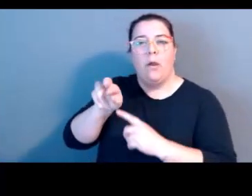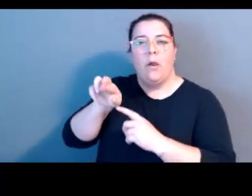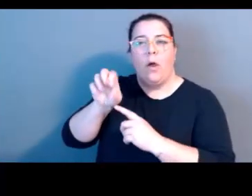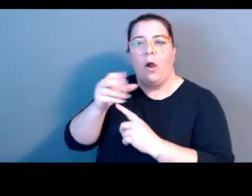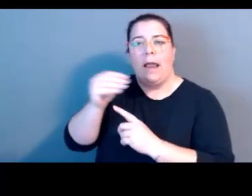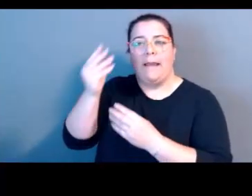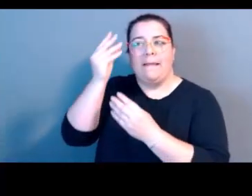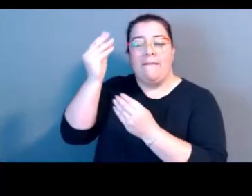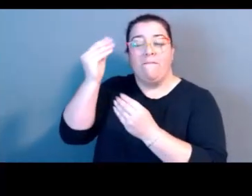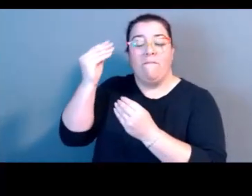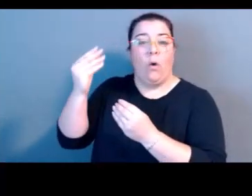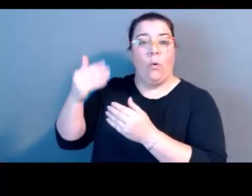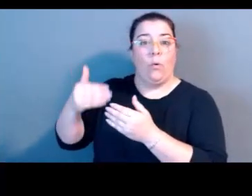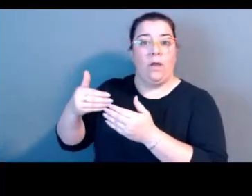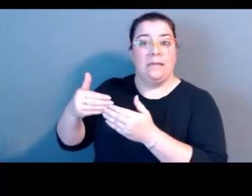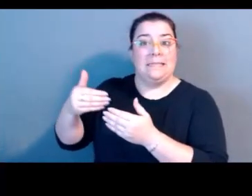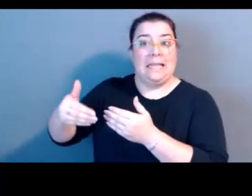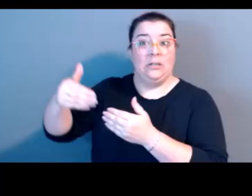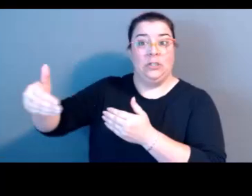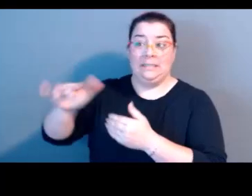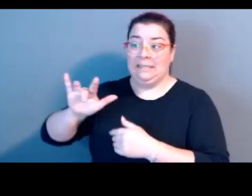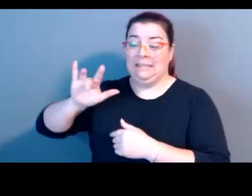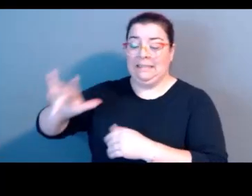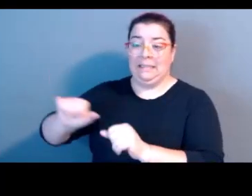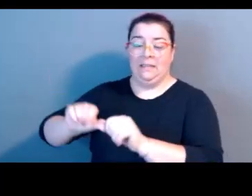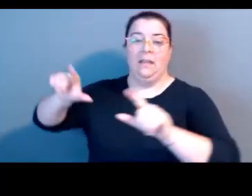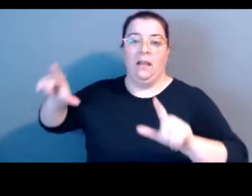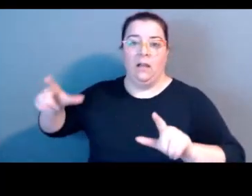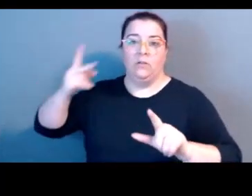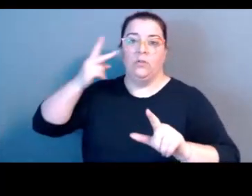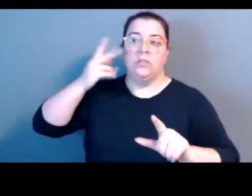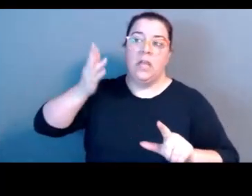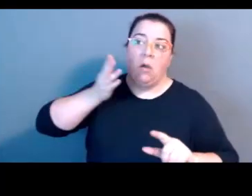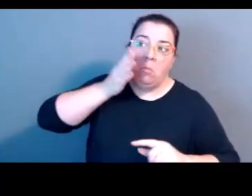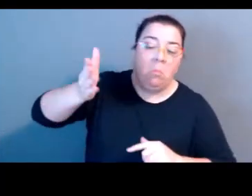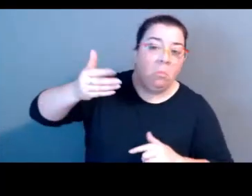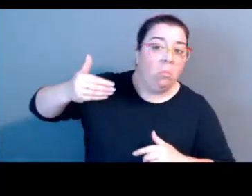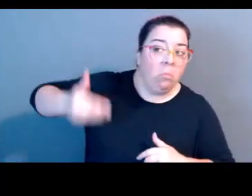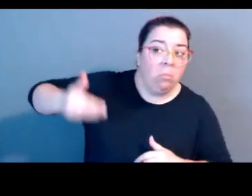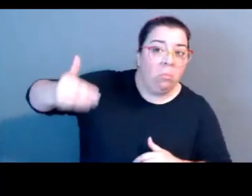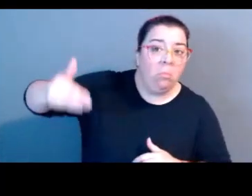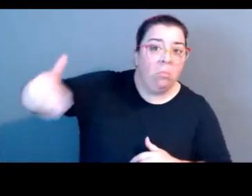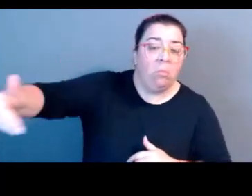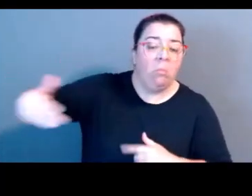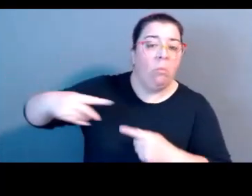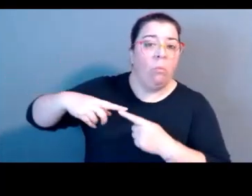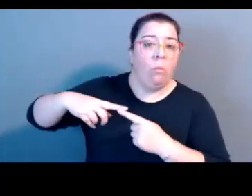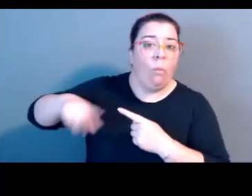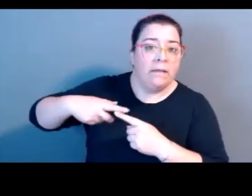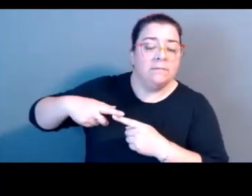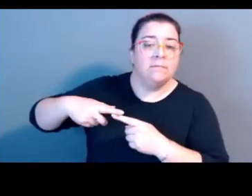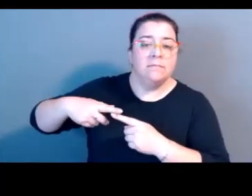link to see more information on upcoming webinars, including the webinar on